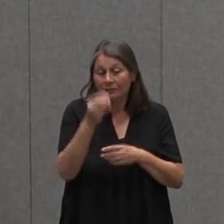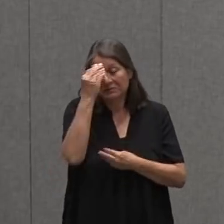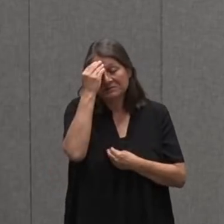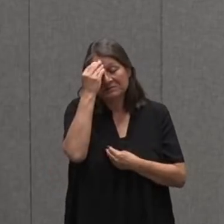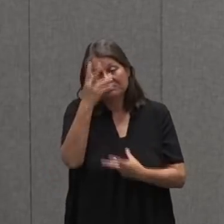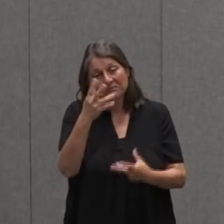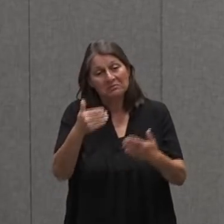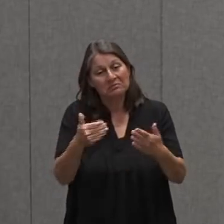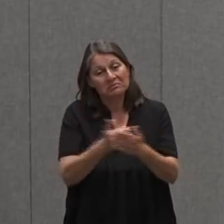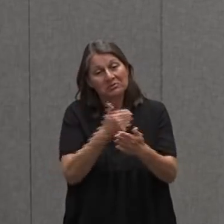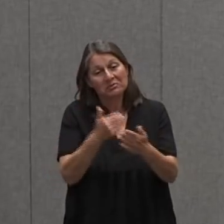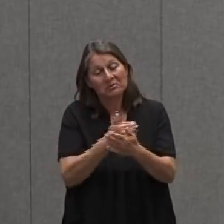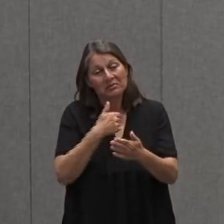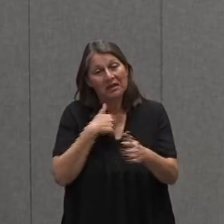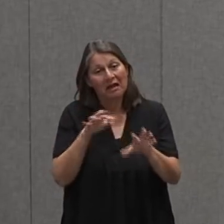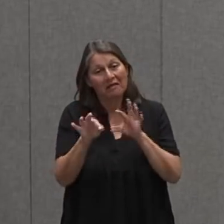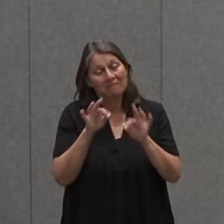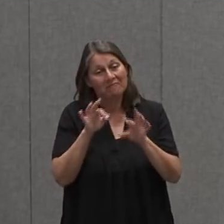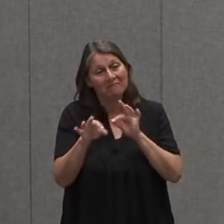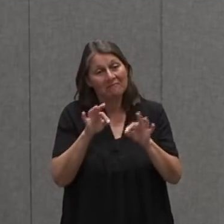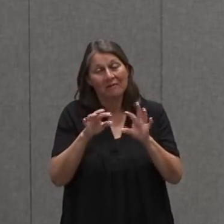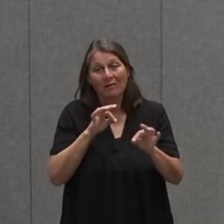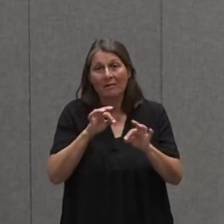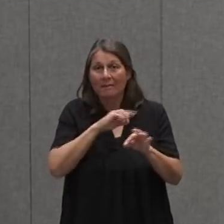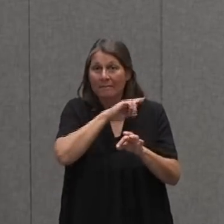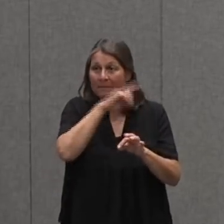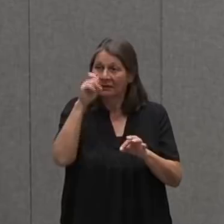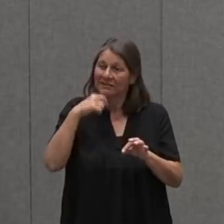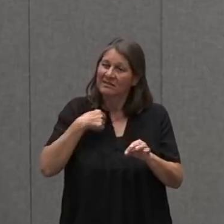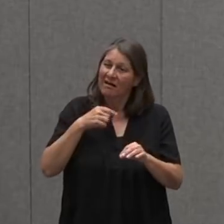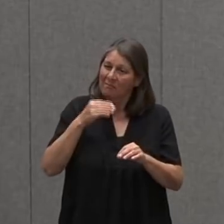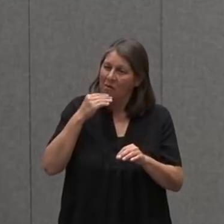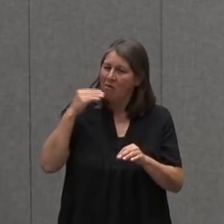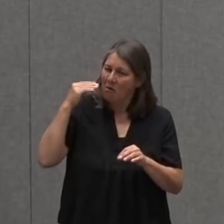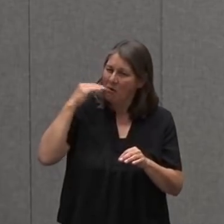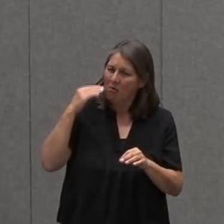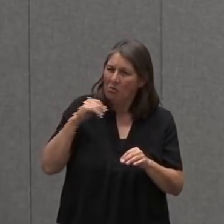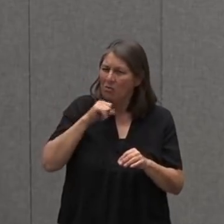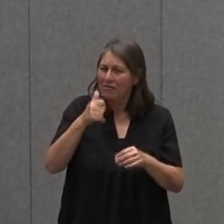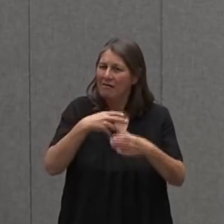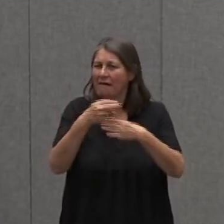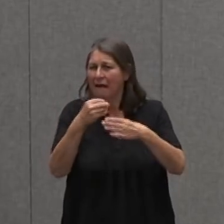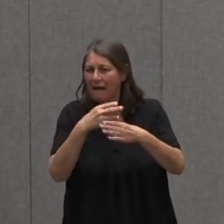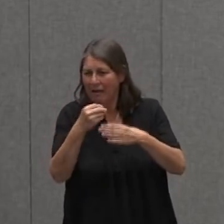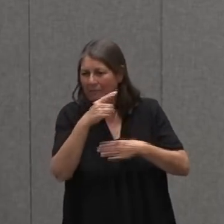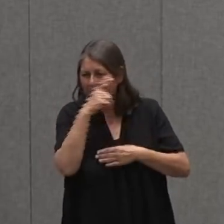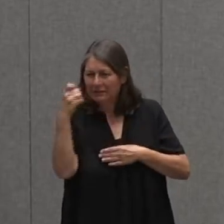So I found that really interesting. And I think maybe if I was going to write a report,